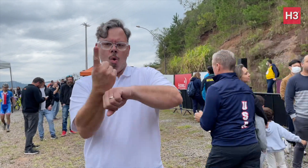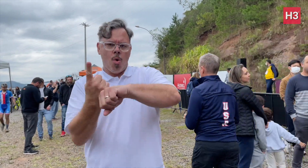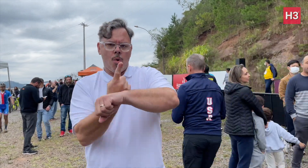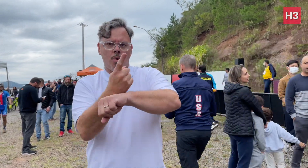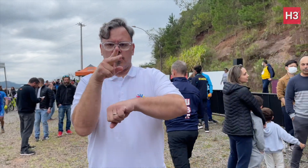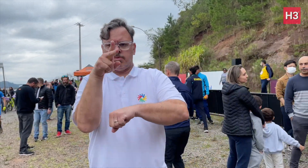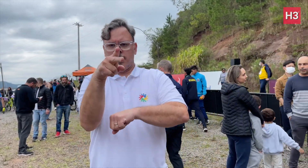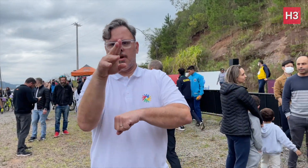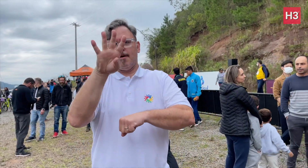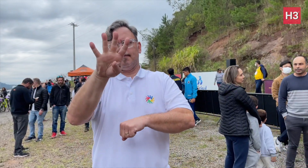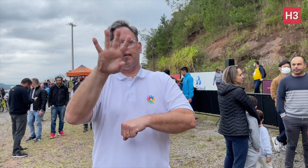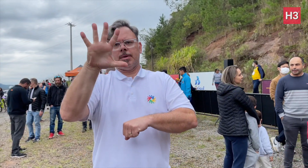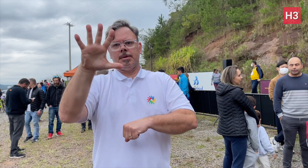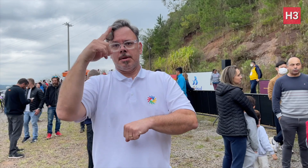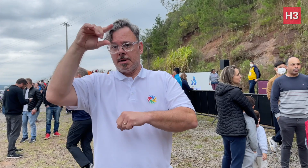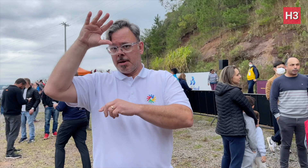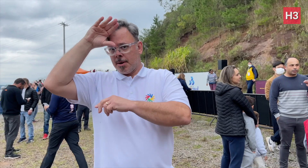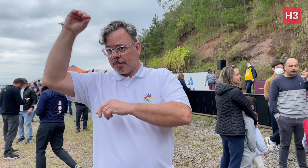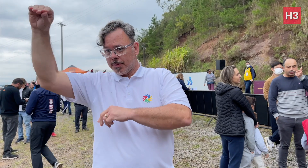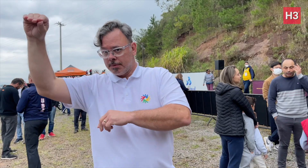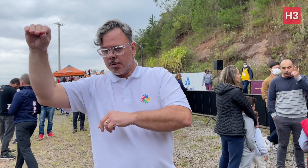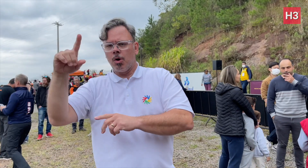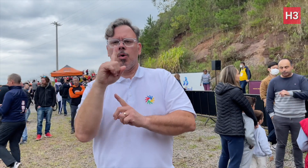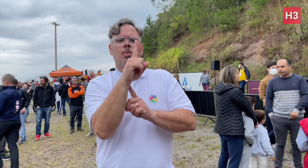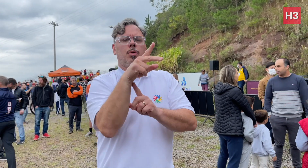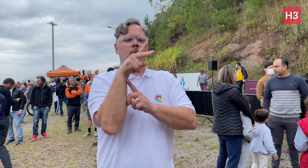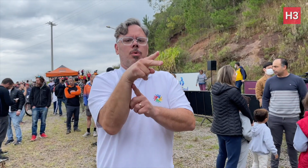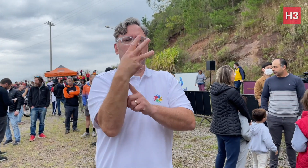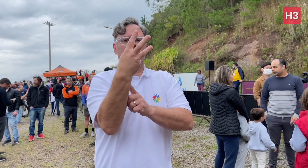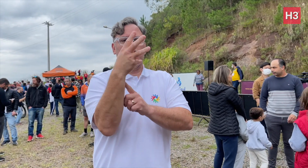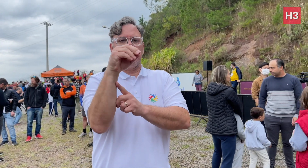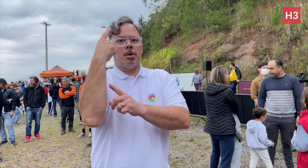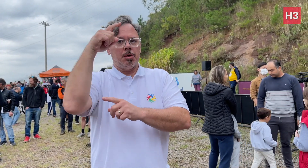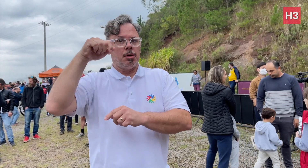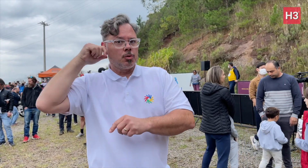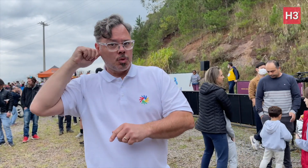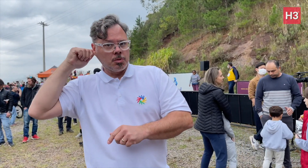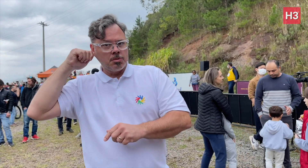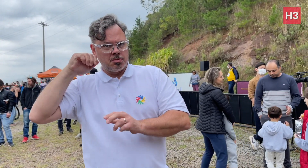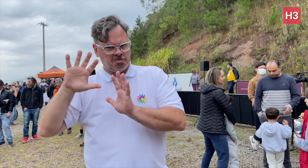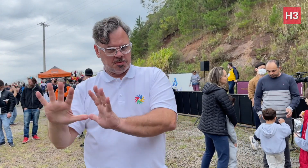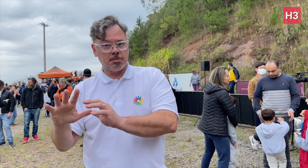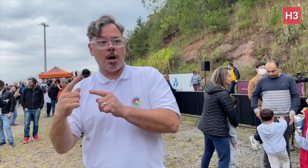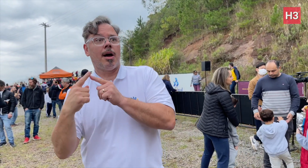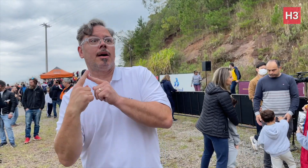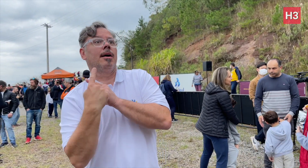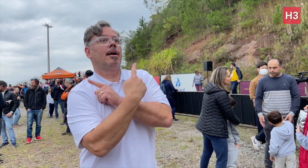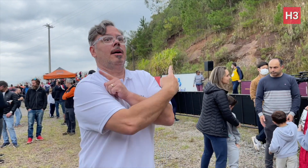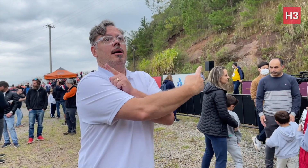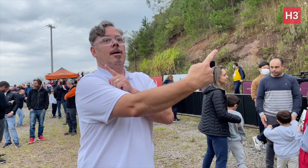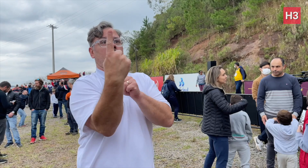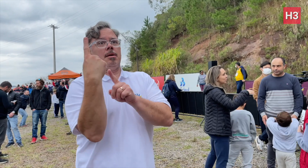average time would be 1:45 for men cyclists, 1:30 for women cyclists.